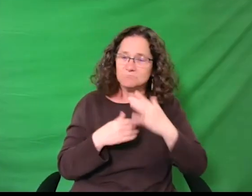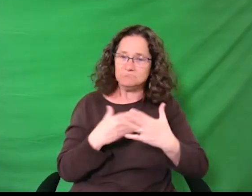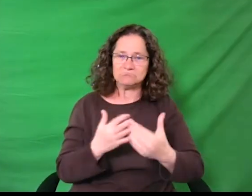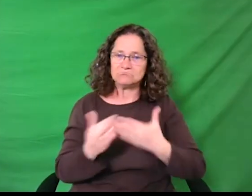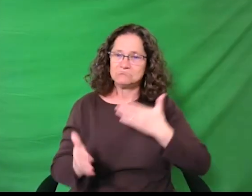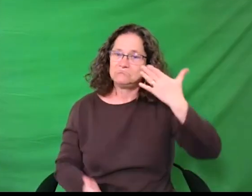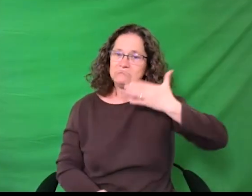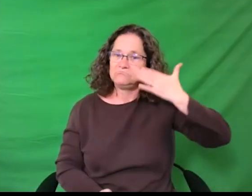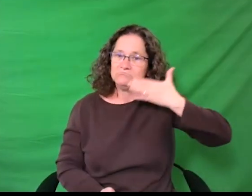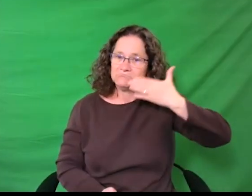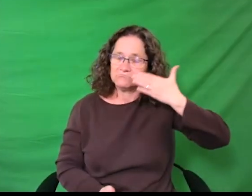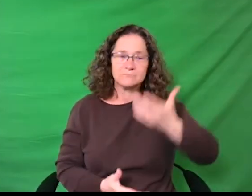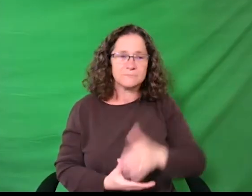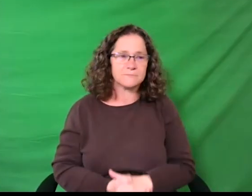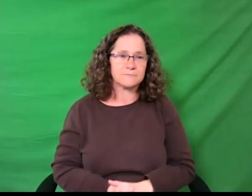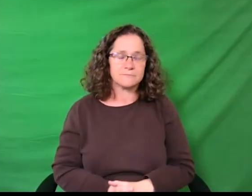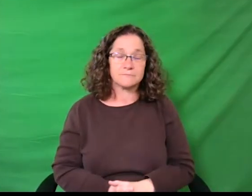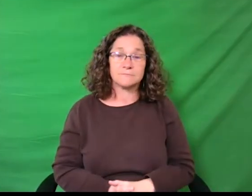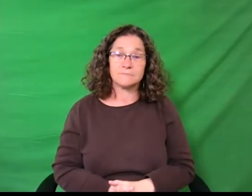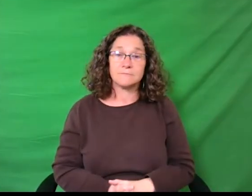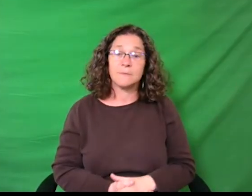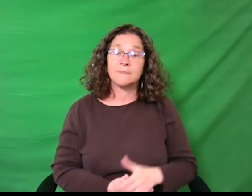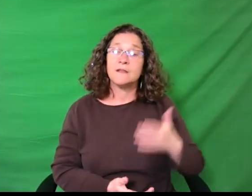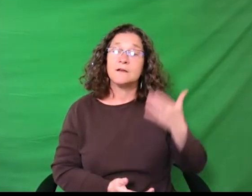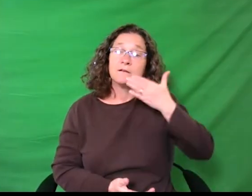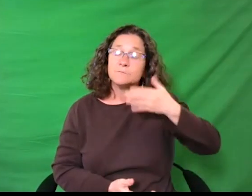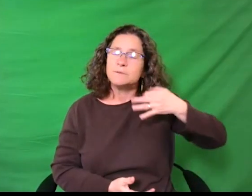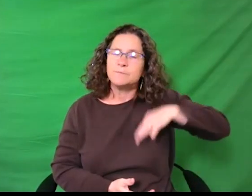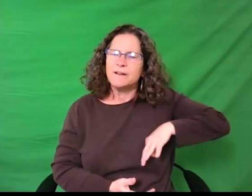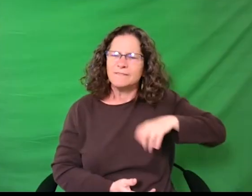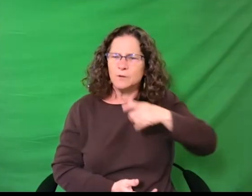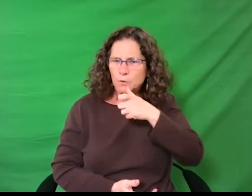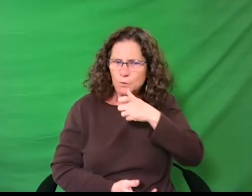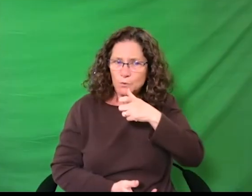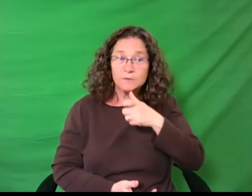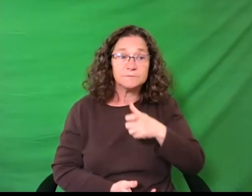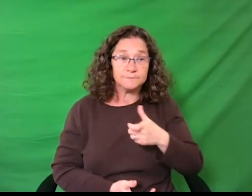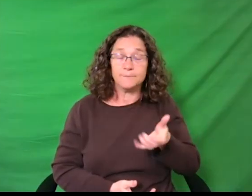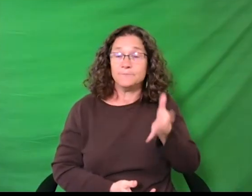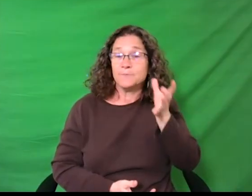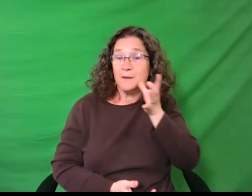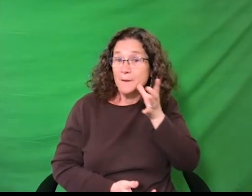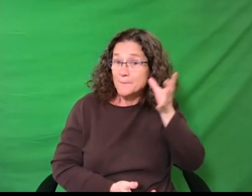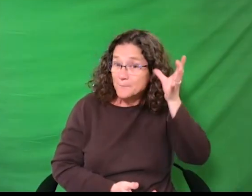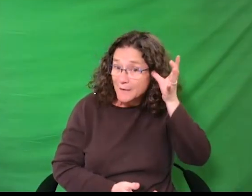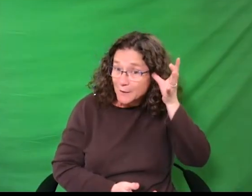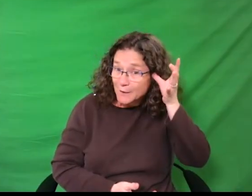So who can benefit from cued speech? Parents of infants can communicate in their home language right away.